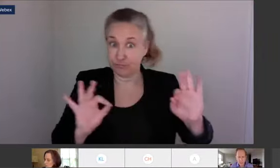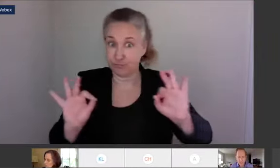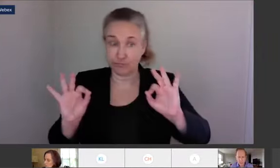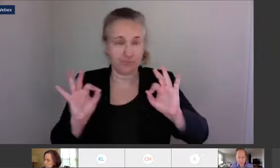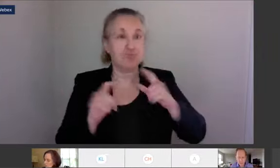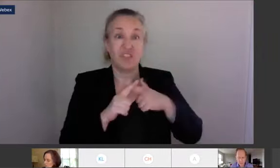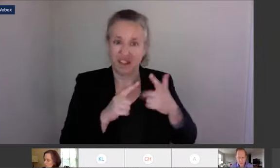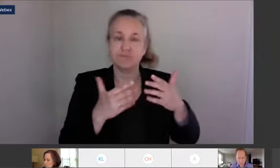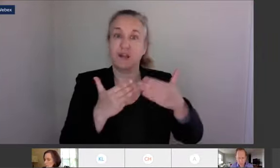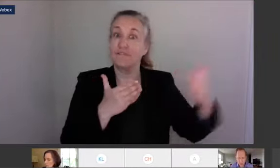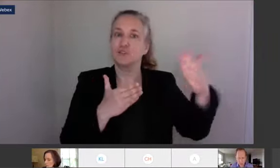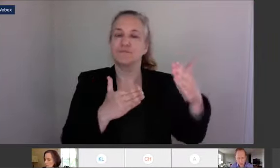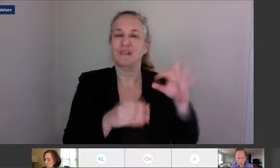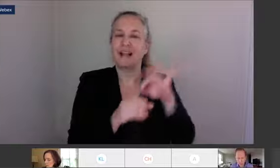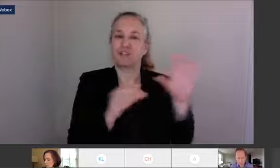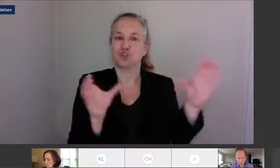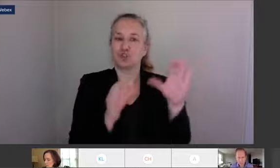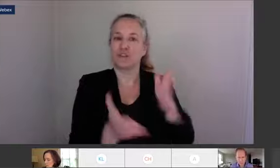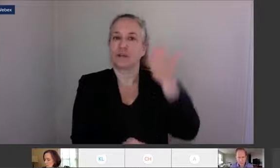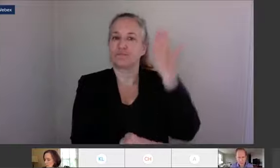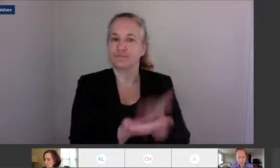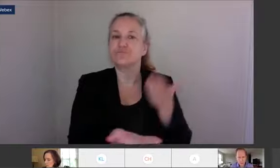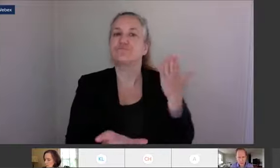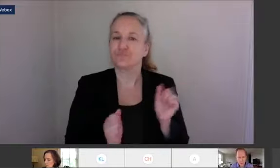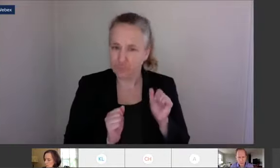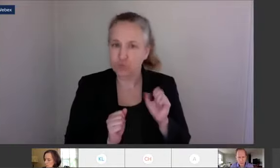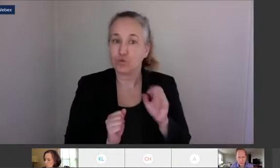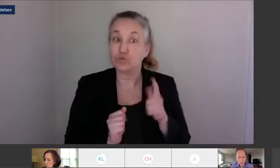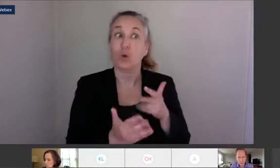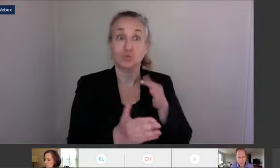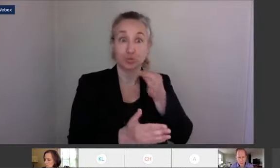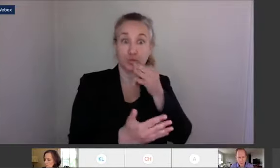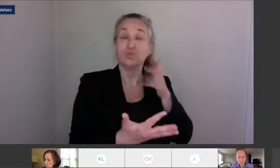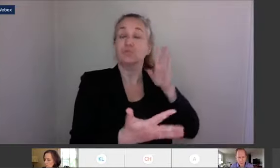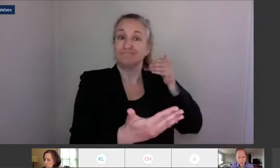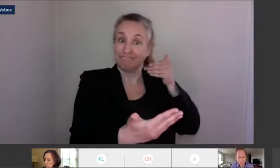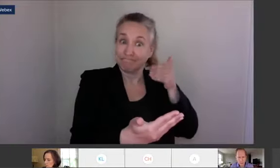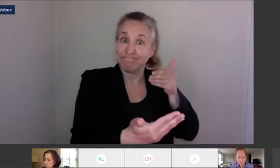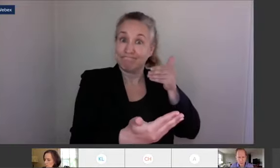following that so we're getting closer we'll try to get some better estimates